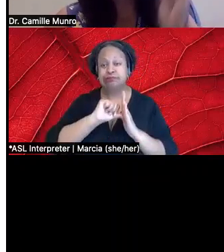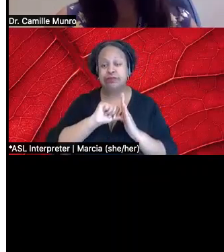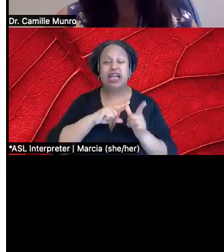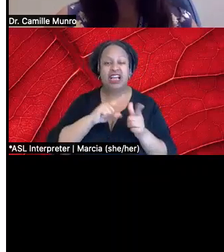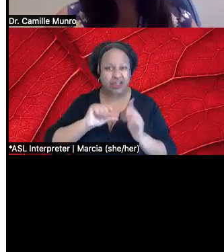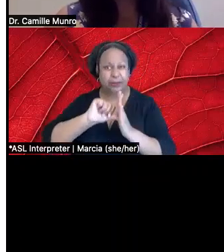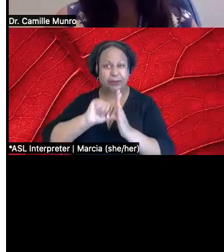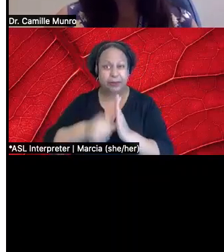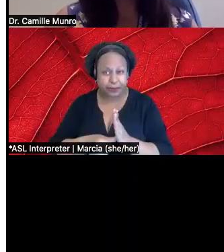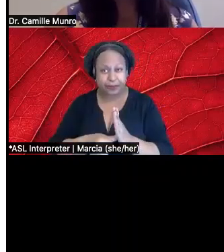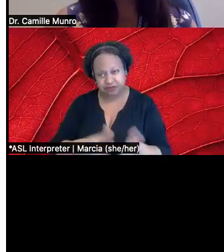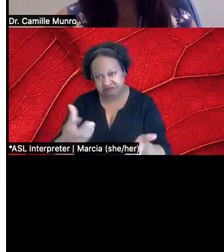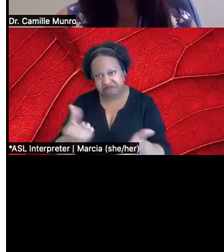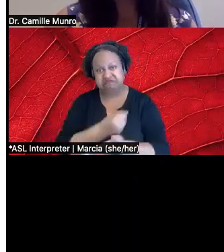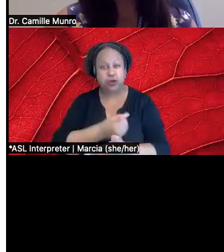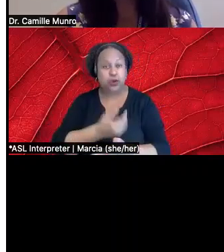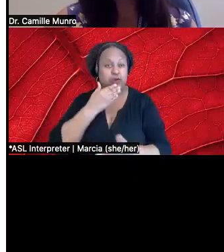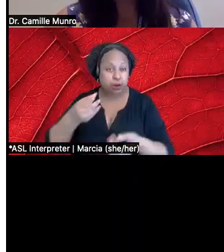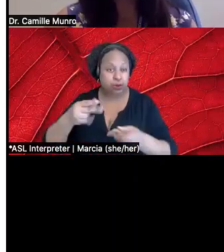opportunities for improving accessibility in medicine.